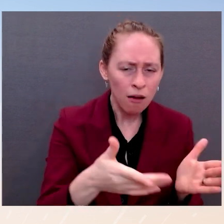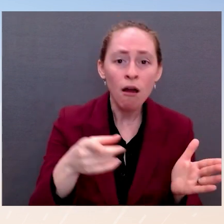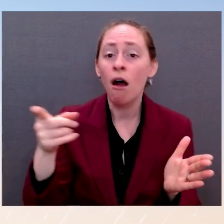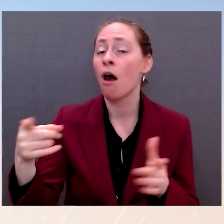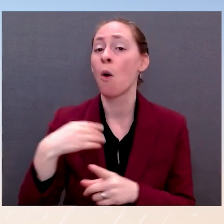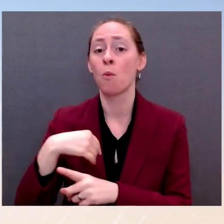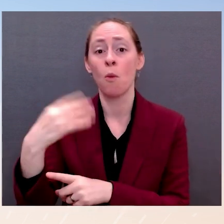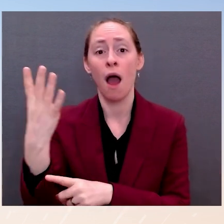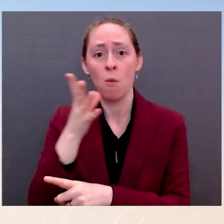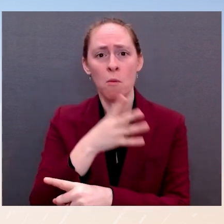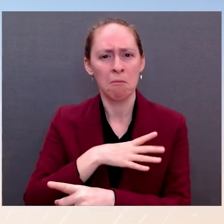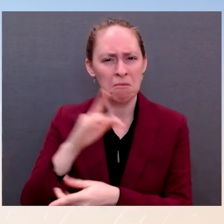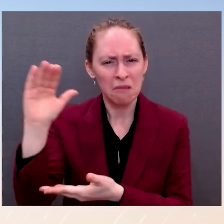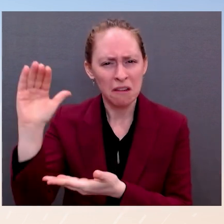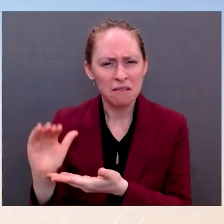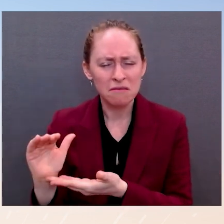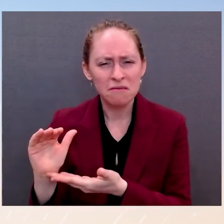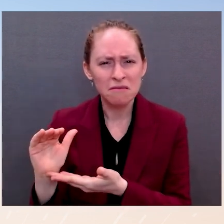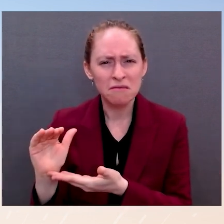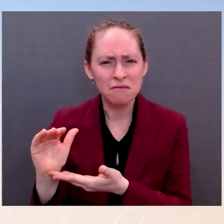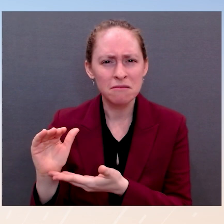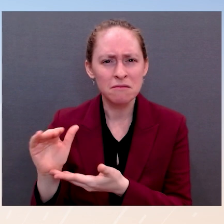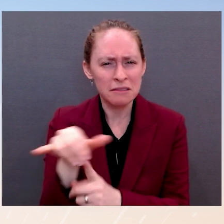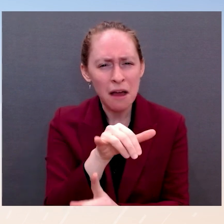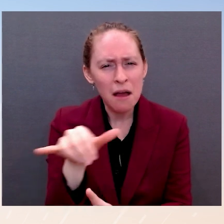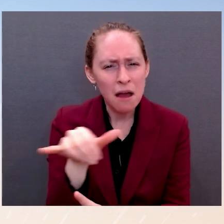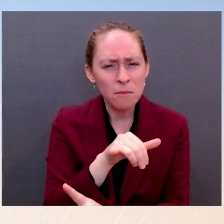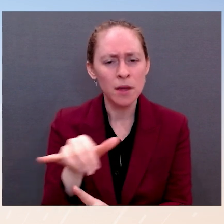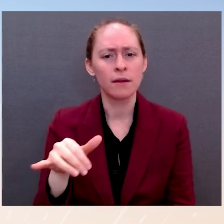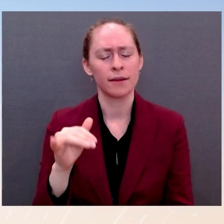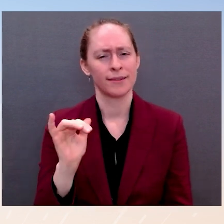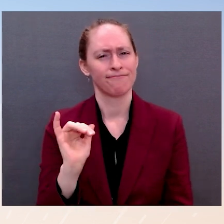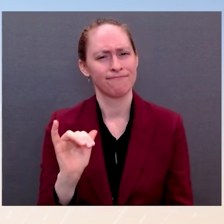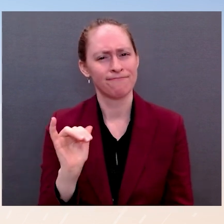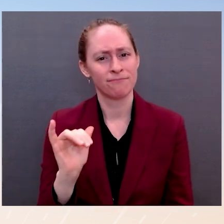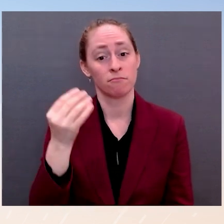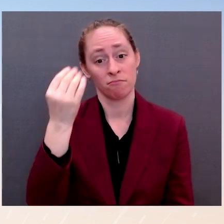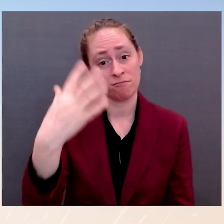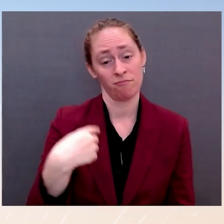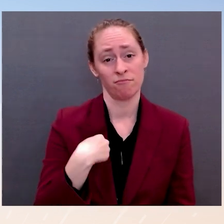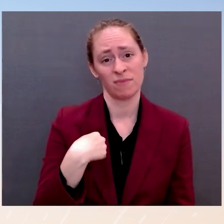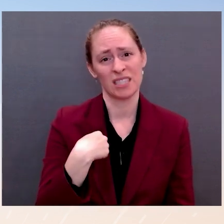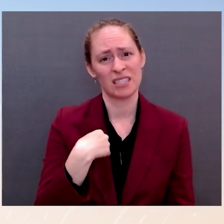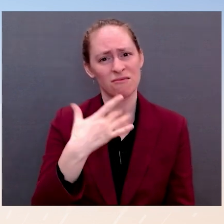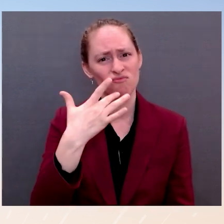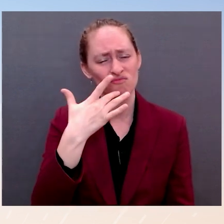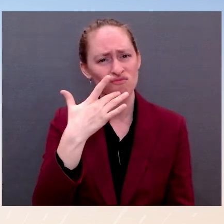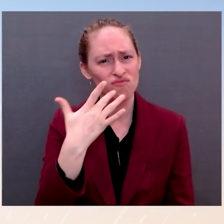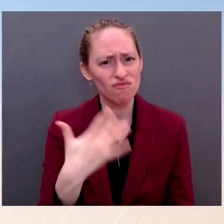And I just have to publicly say that I am very fortunate that my mother is a 23,